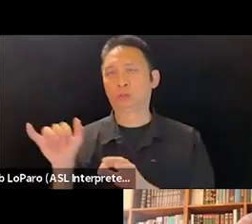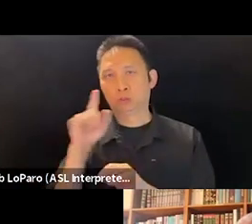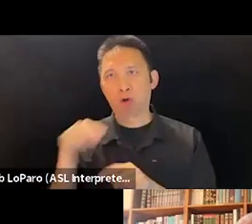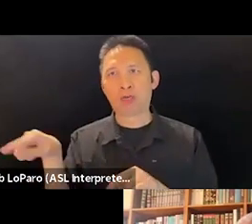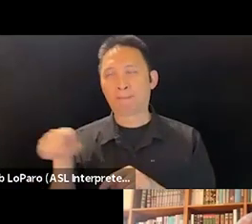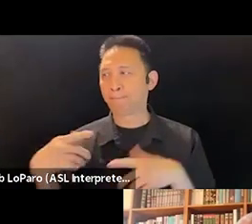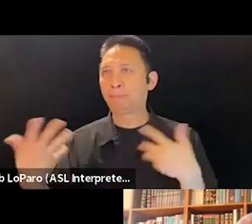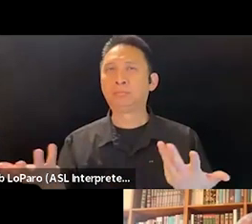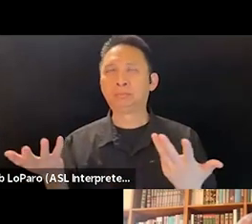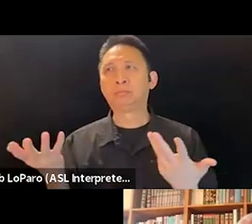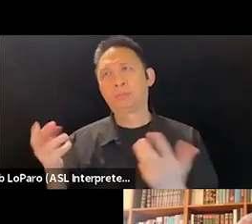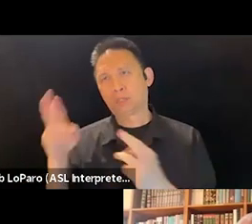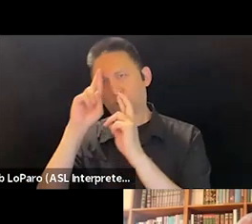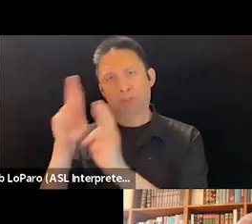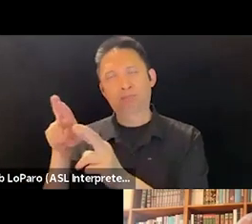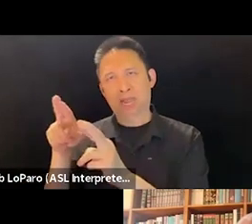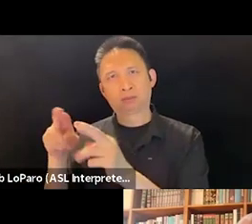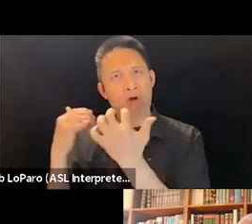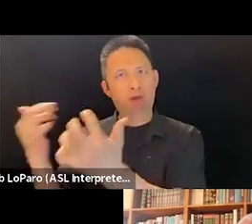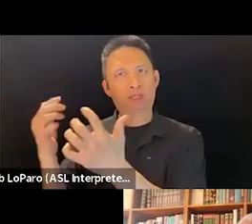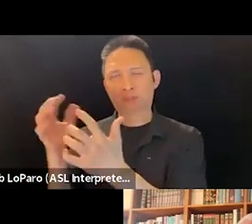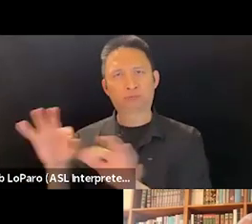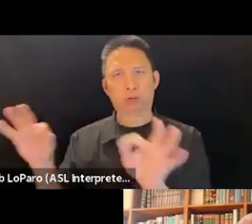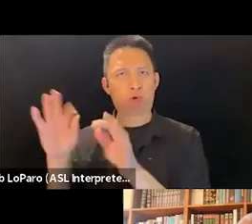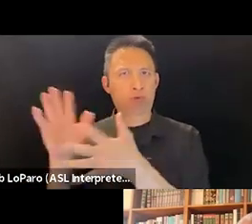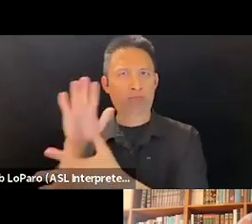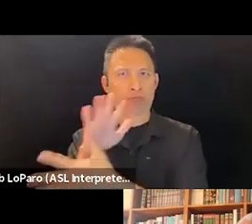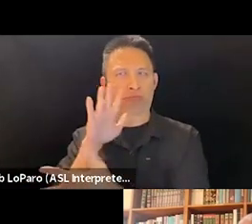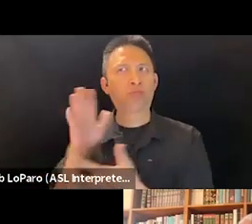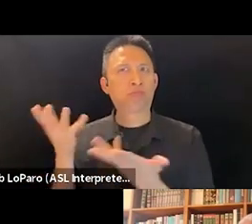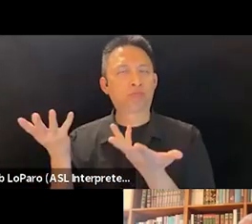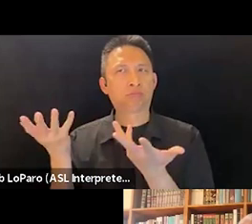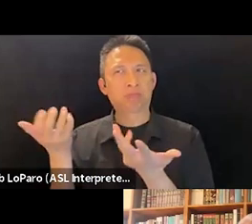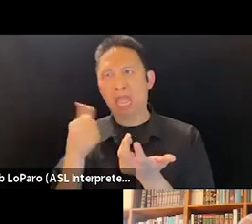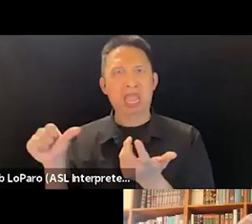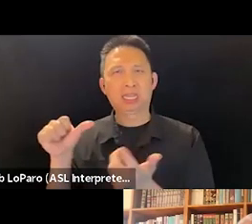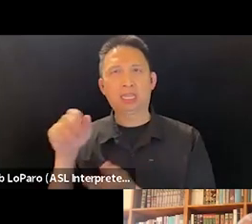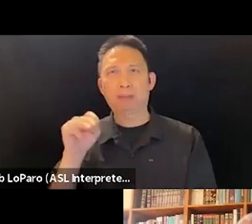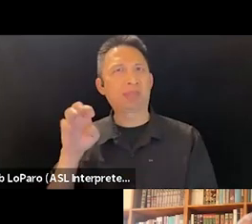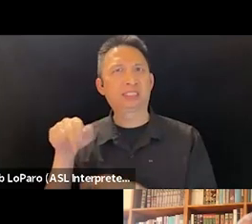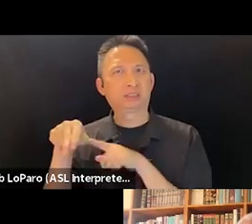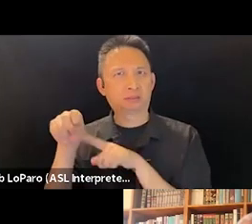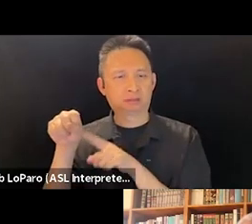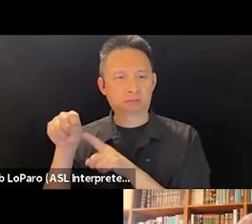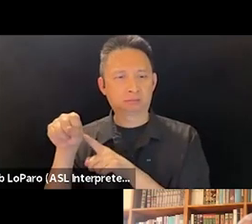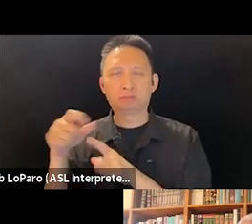To respect the audiences in a way and our needs. So we need also to make sure any documentary